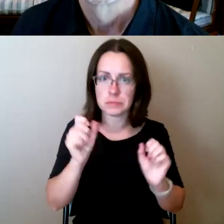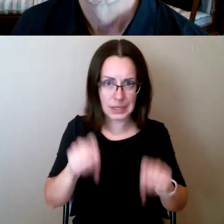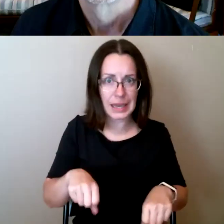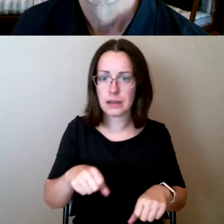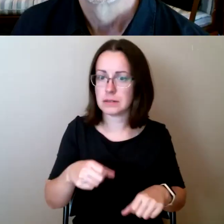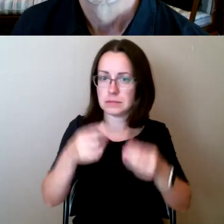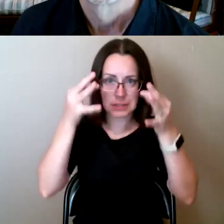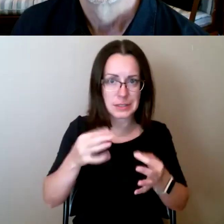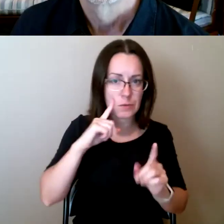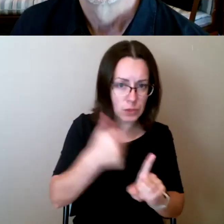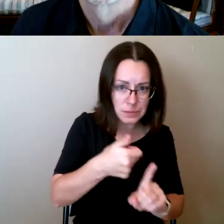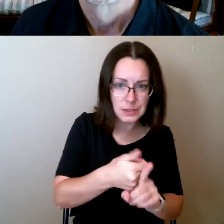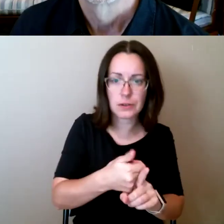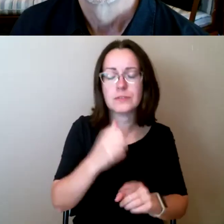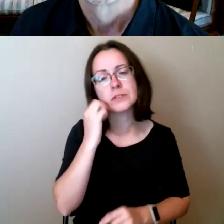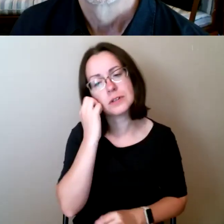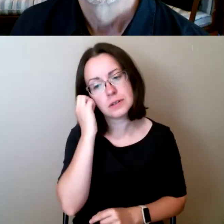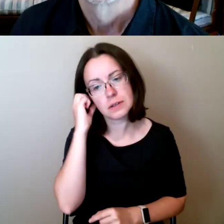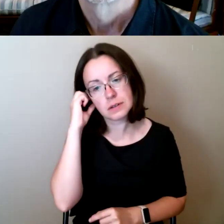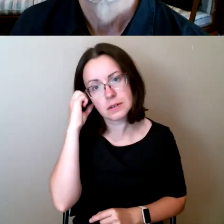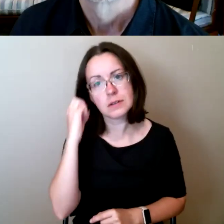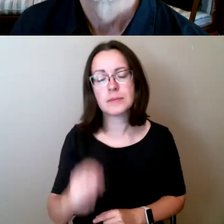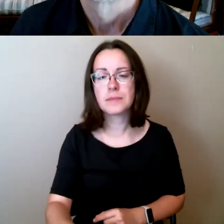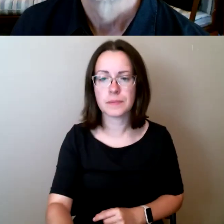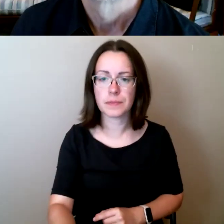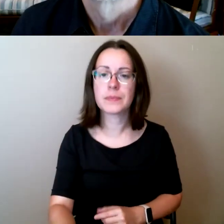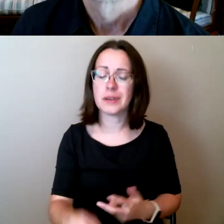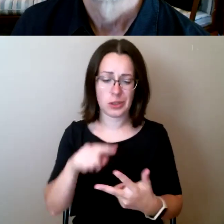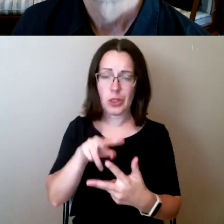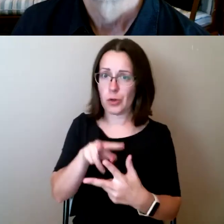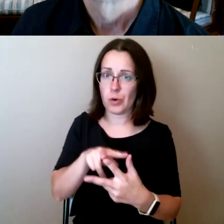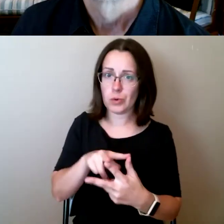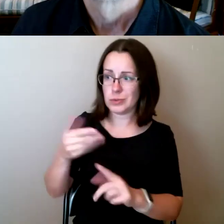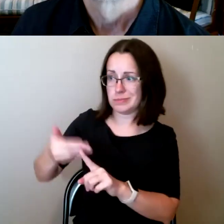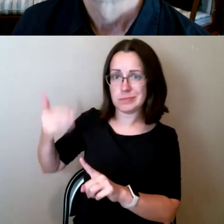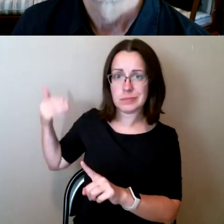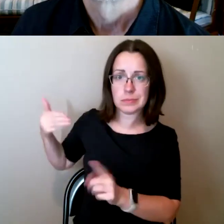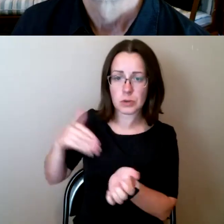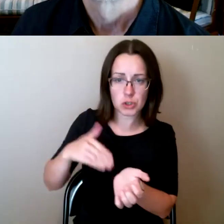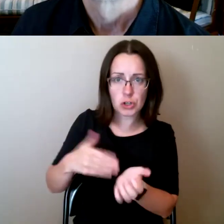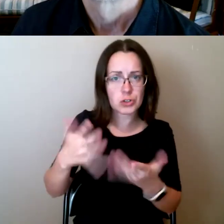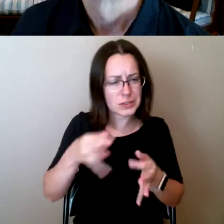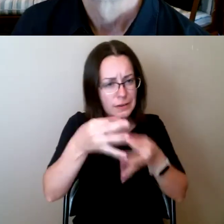make decision uh have offered information to them uh about the process alternatives